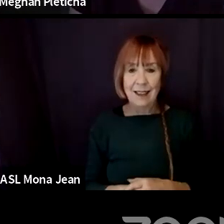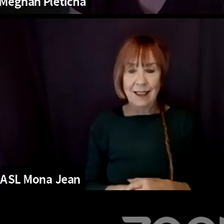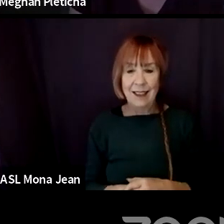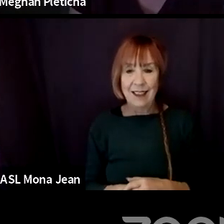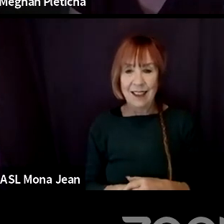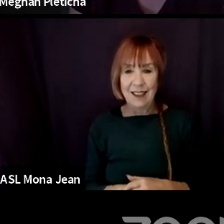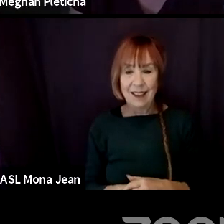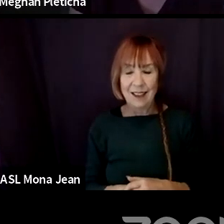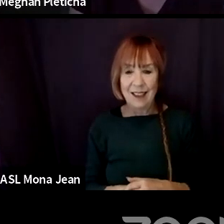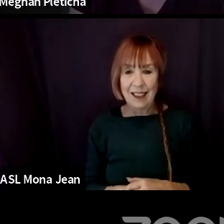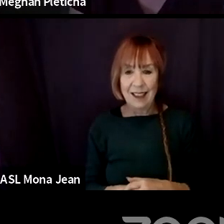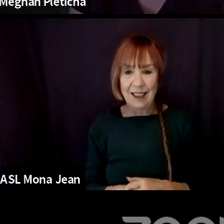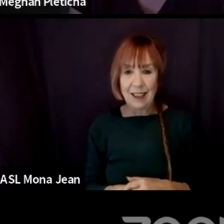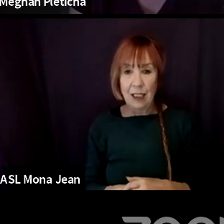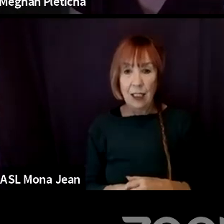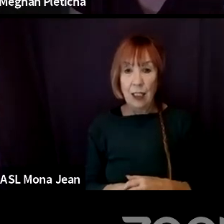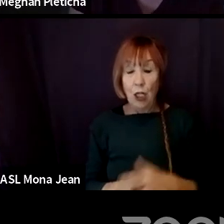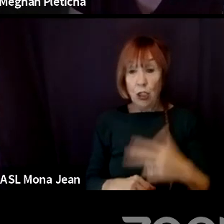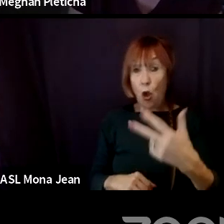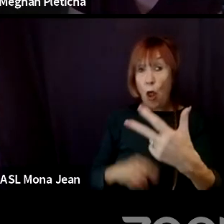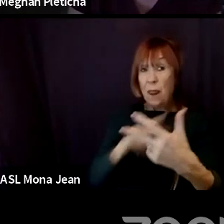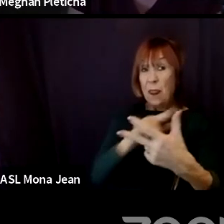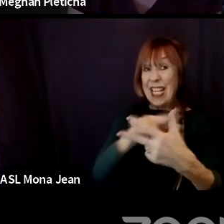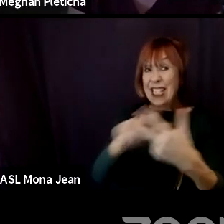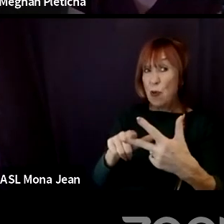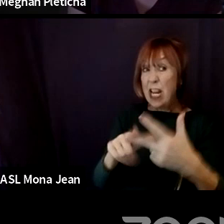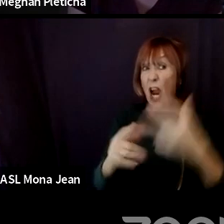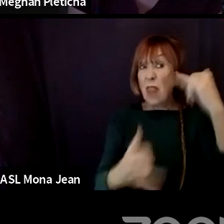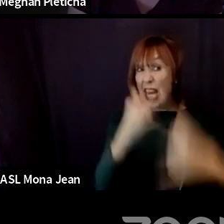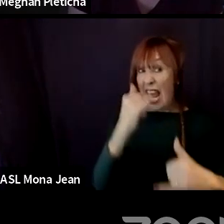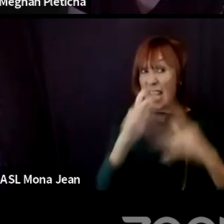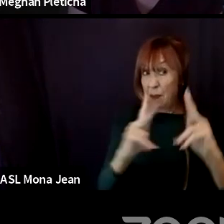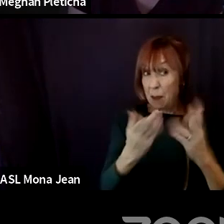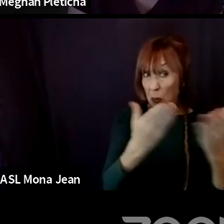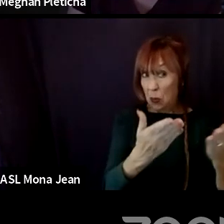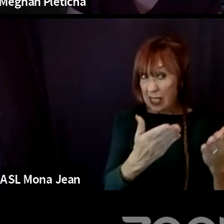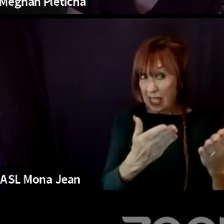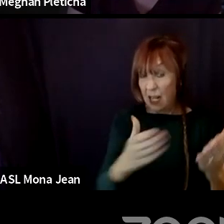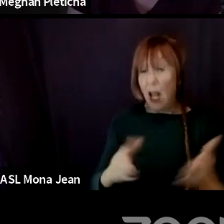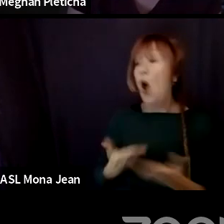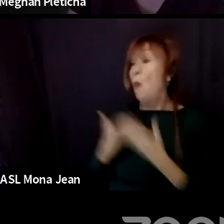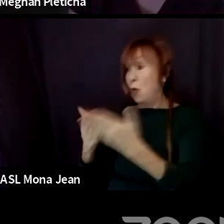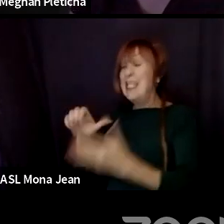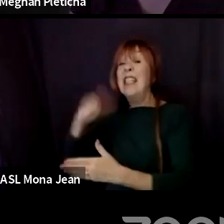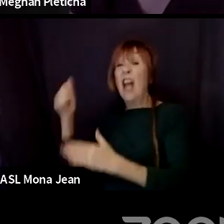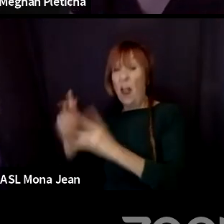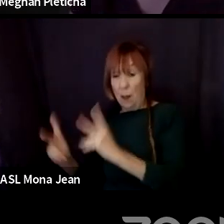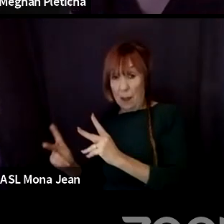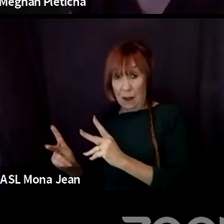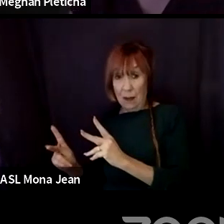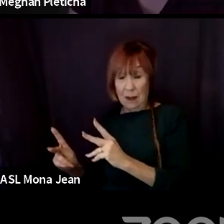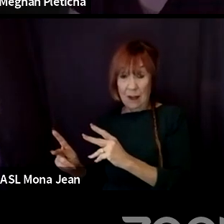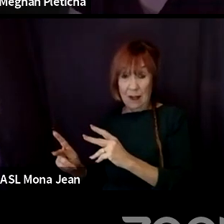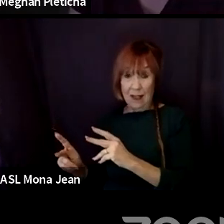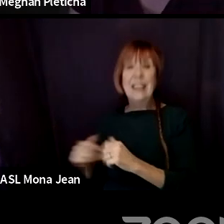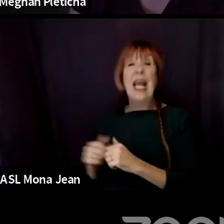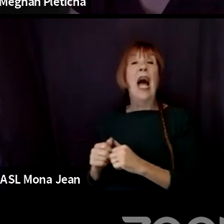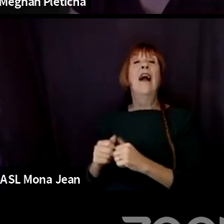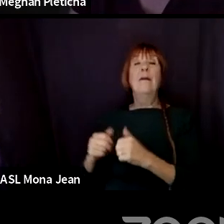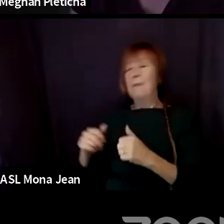hose three are like they're the last last before it goes to like an agent or an agent, my manager, right? Before my agent and my manager reads it, Yeah. it goes to them.